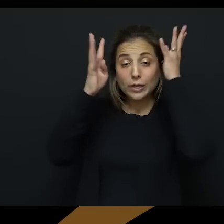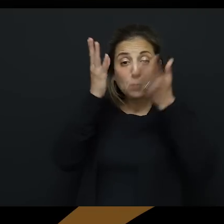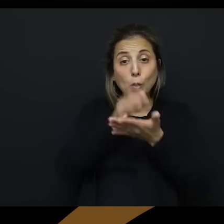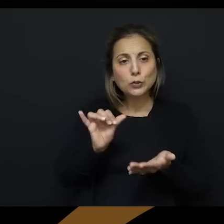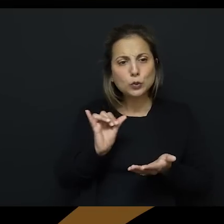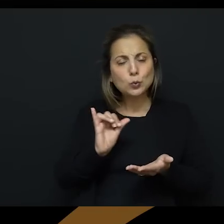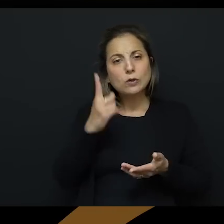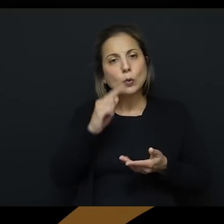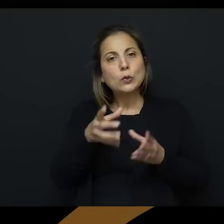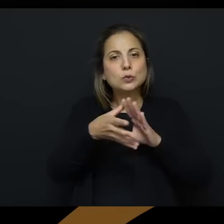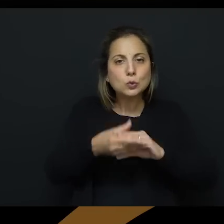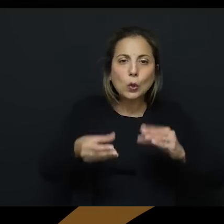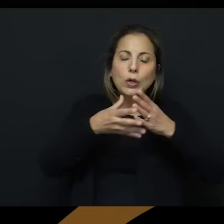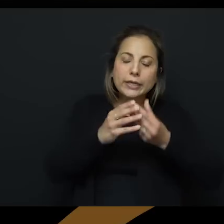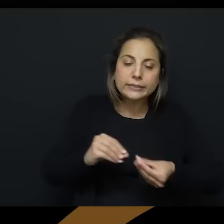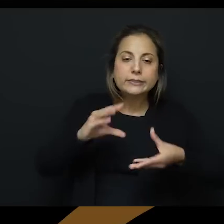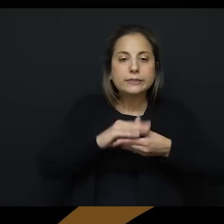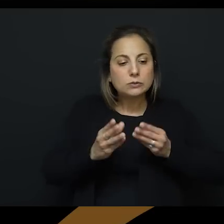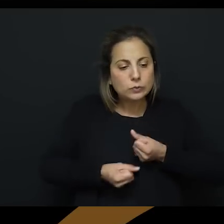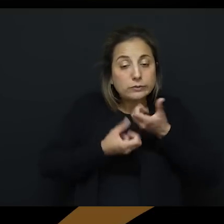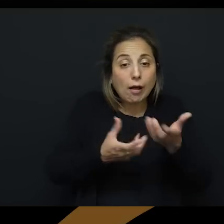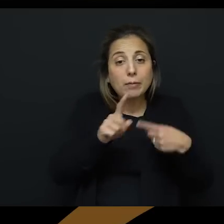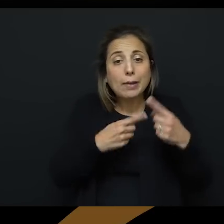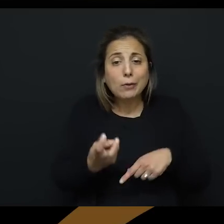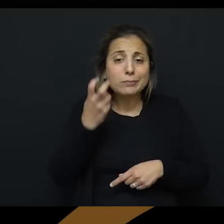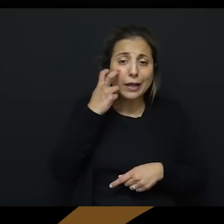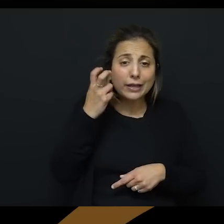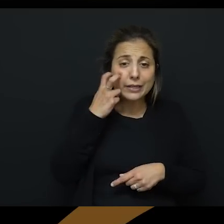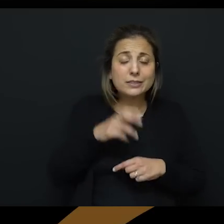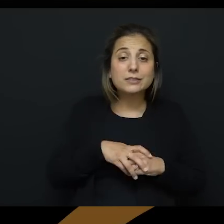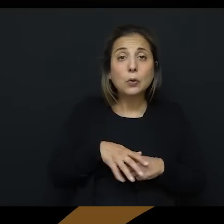making choices in “All the Light We Cannot See.” You know, which is historical fiction.